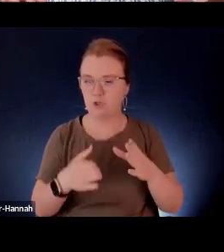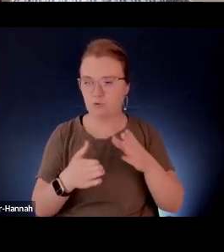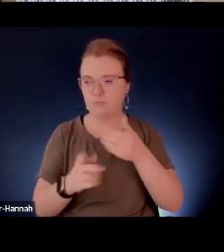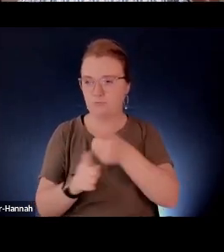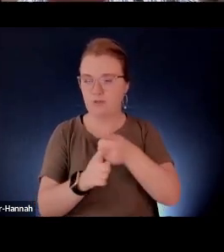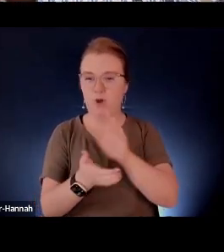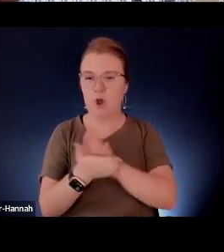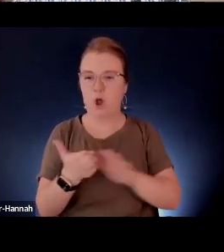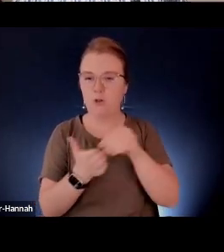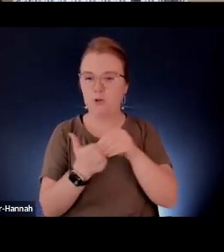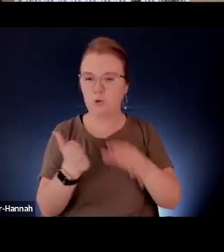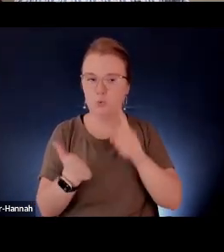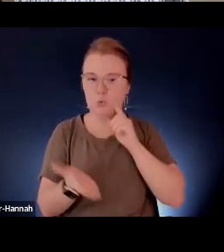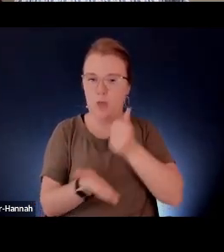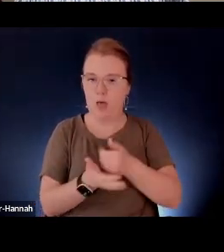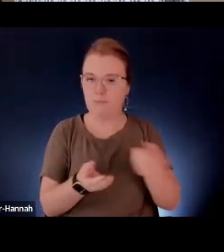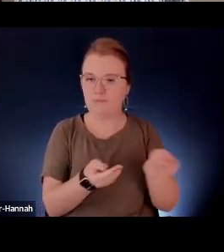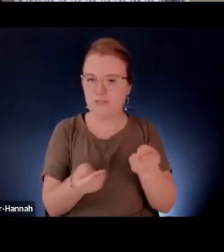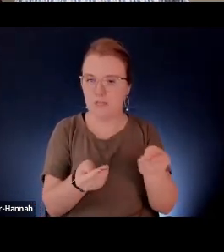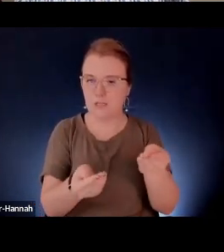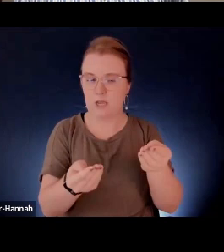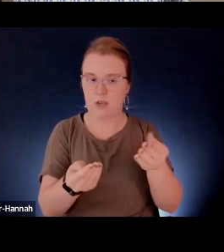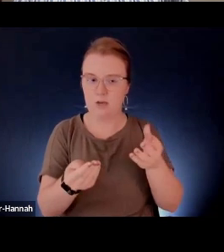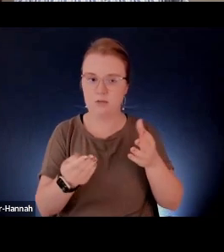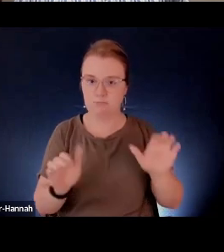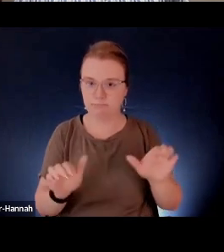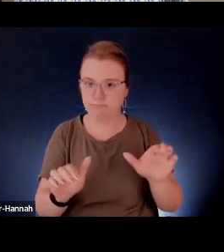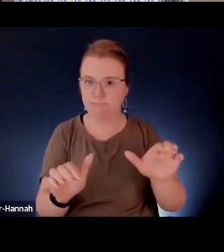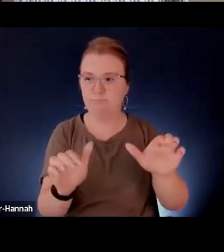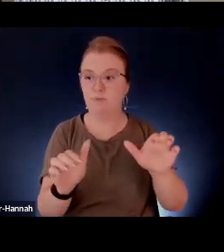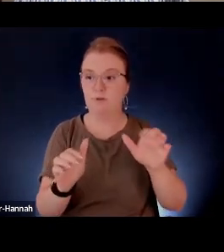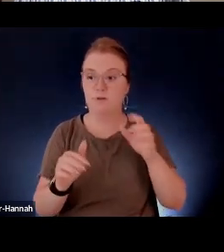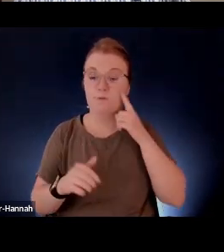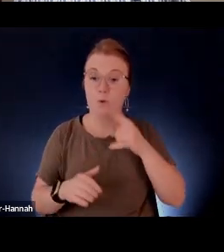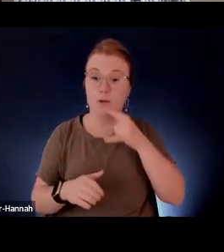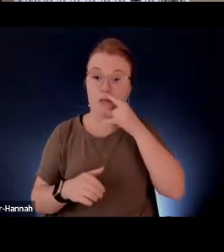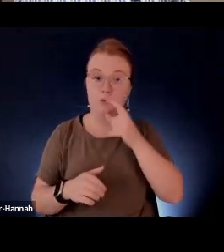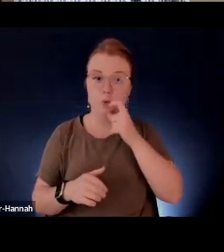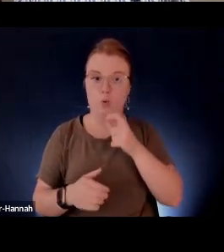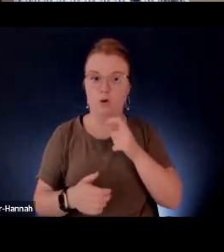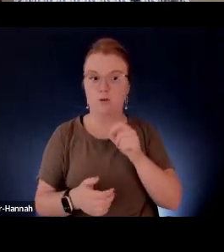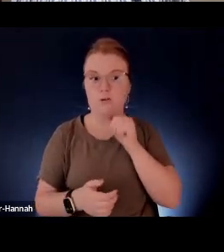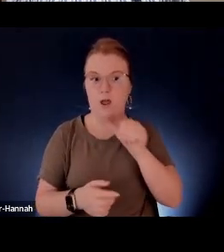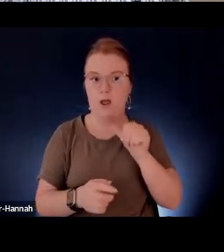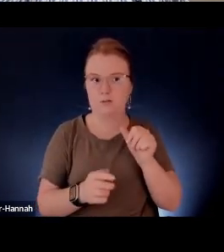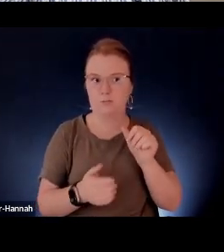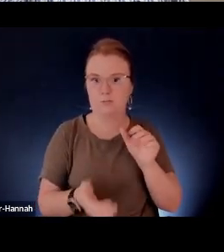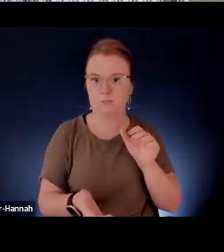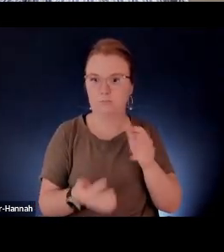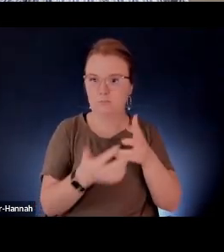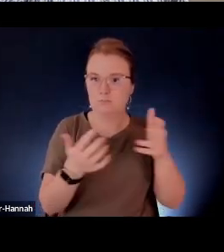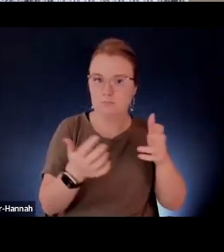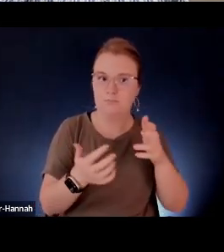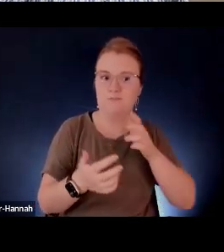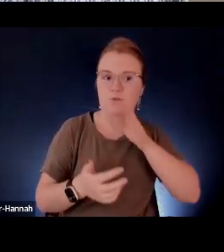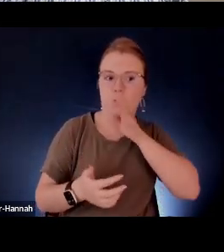or moving the activity along when the kids who were not as verbal were bashful about participating.